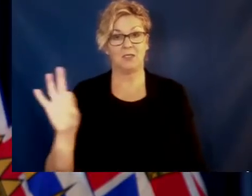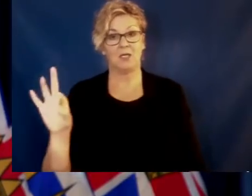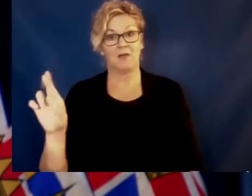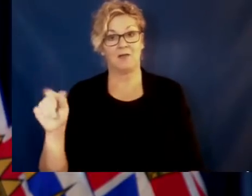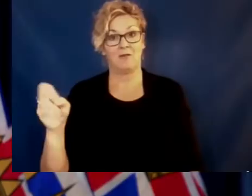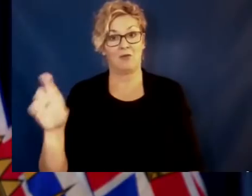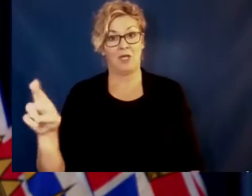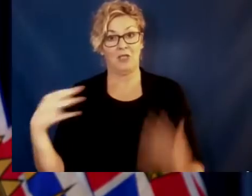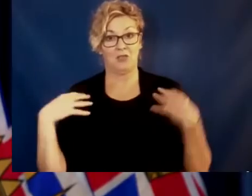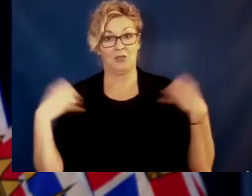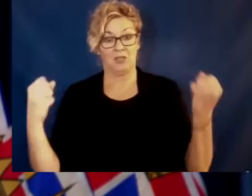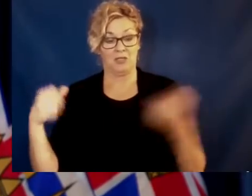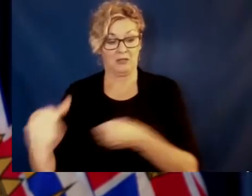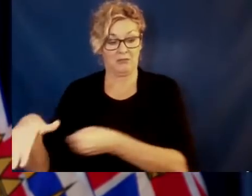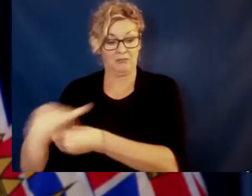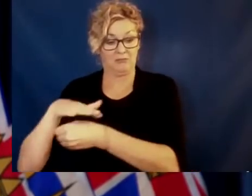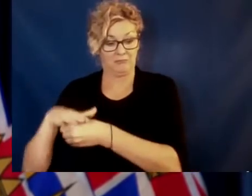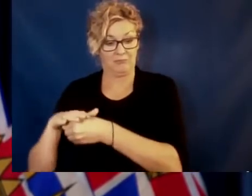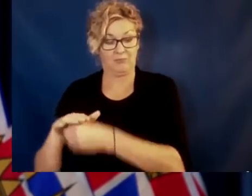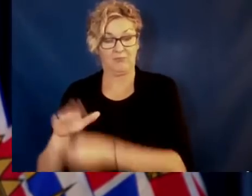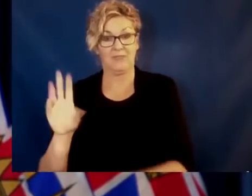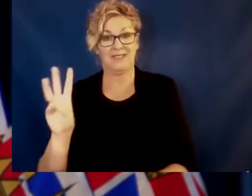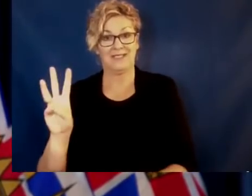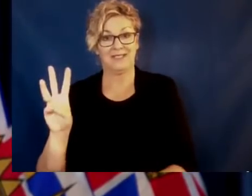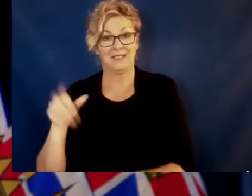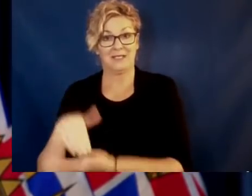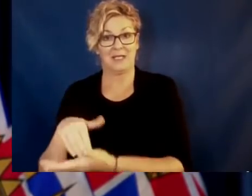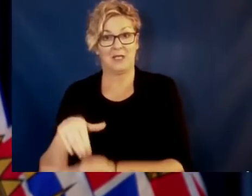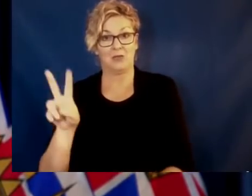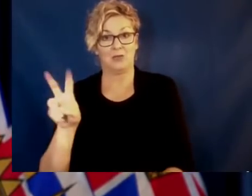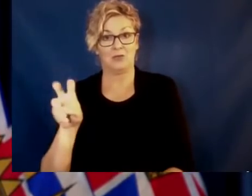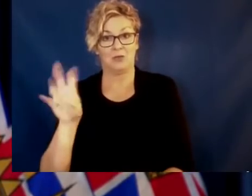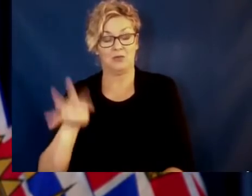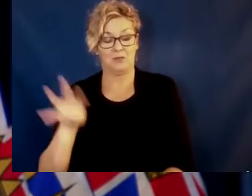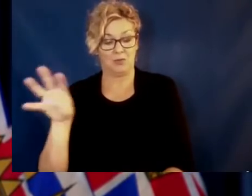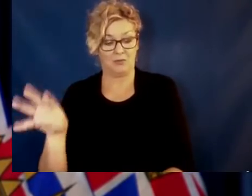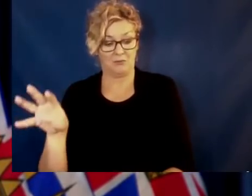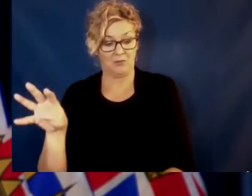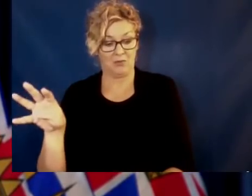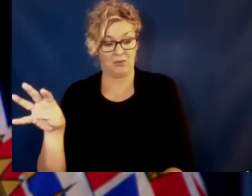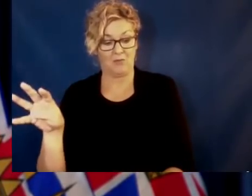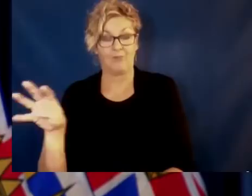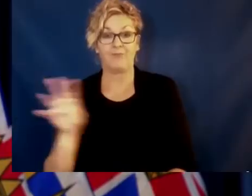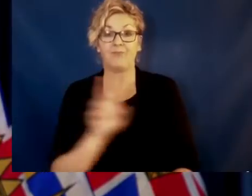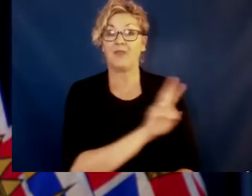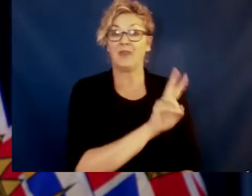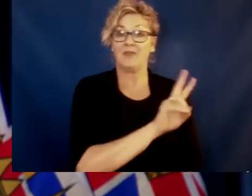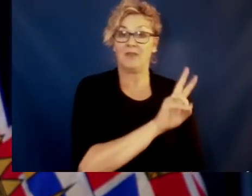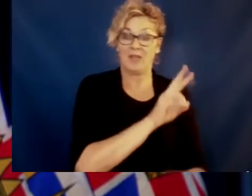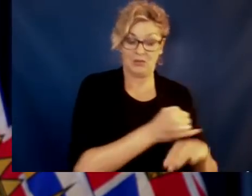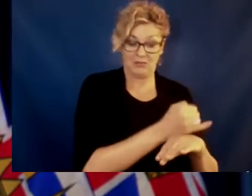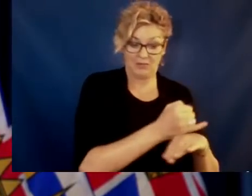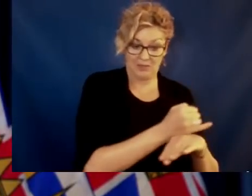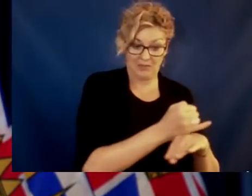243 people in the Vancouver Island health region, 611 people in the Interior